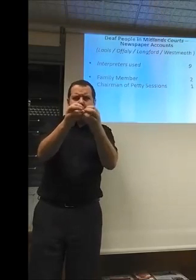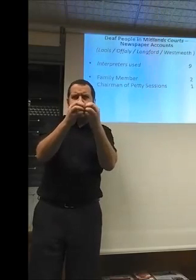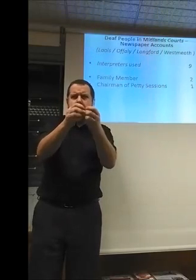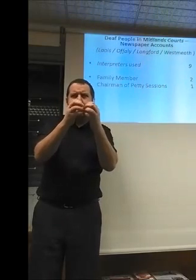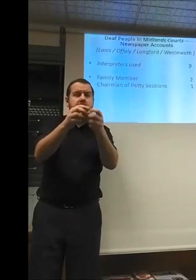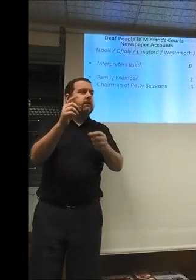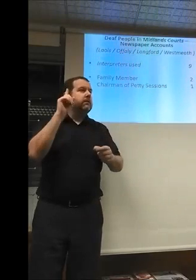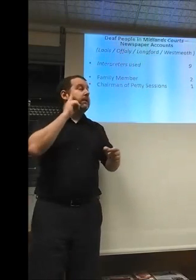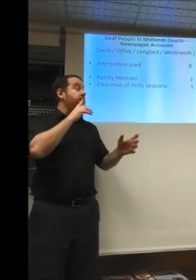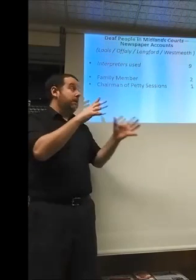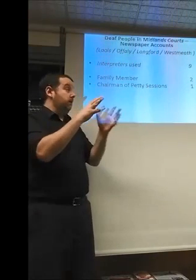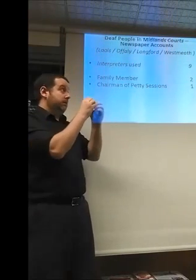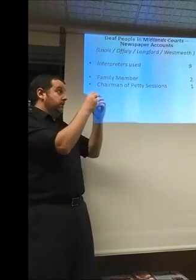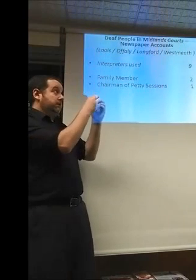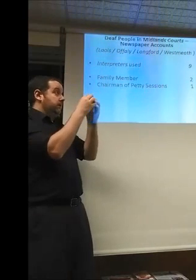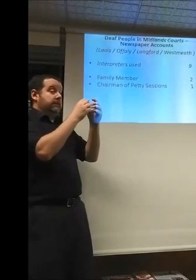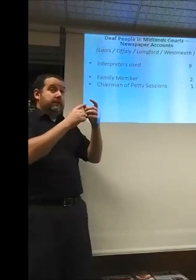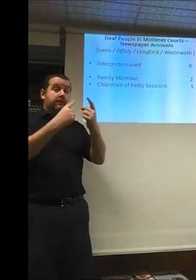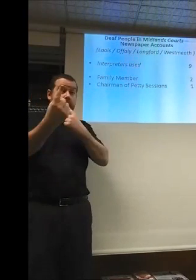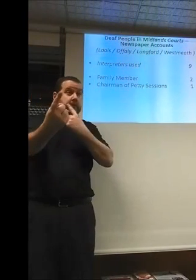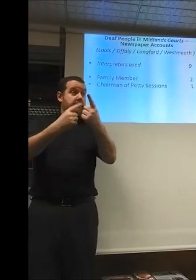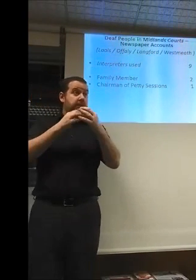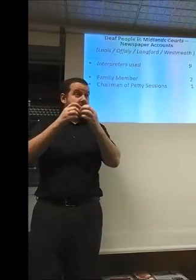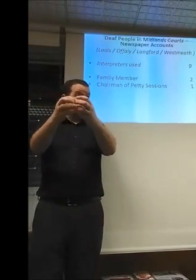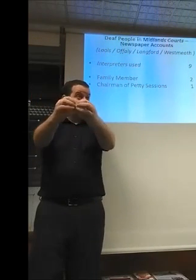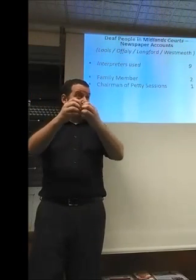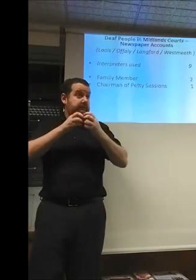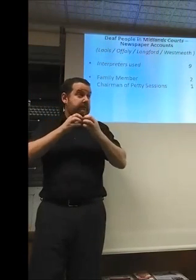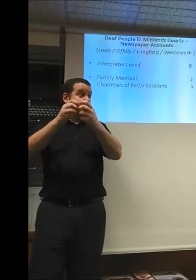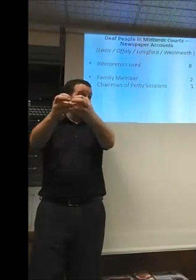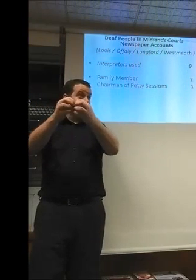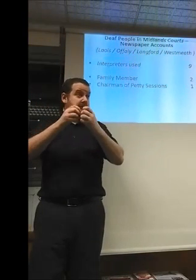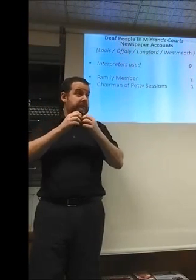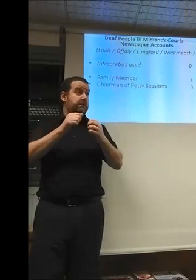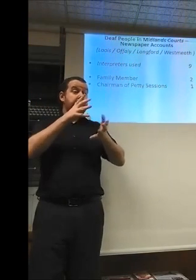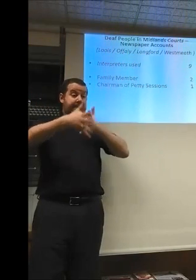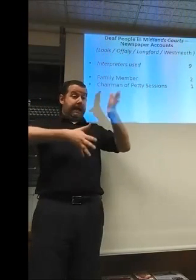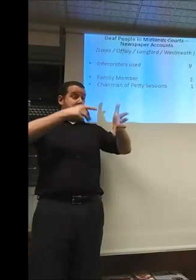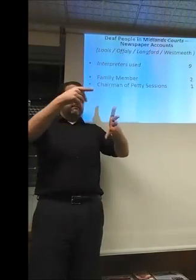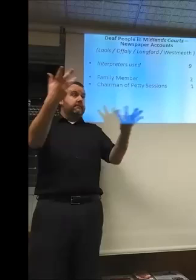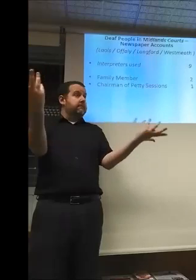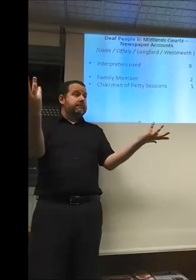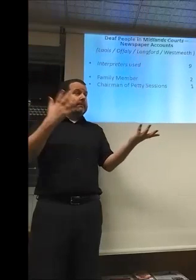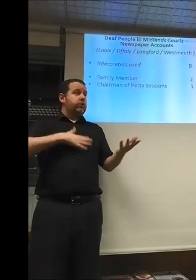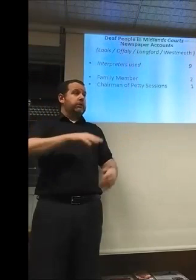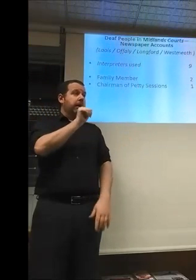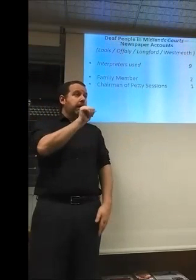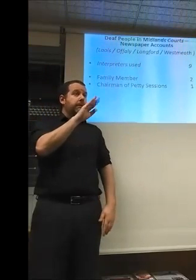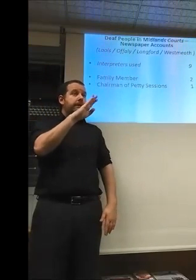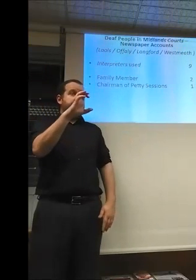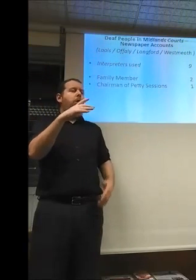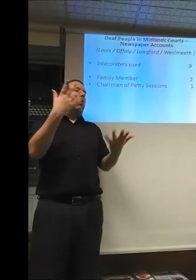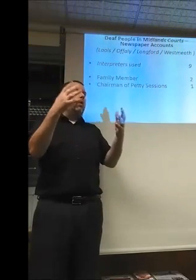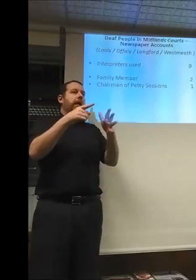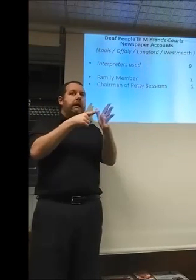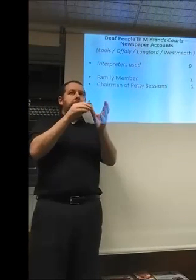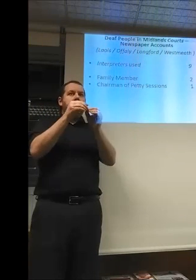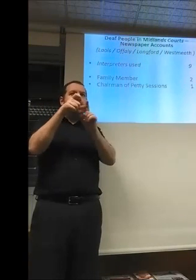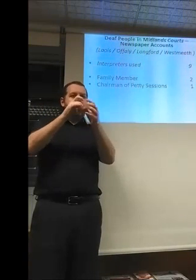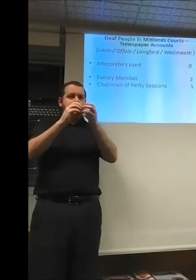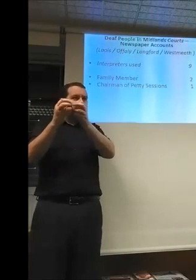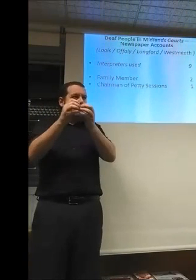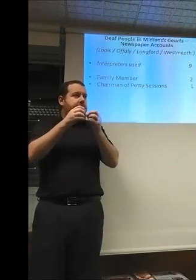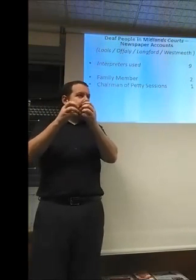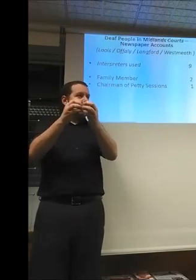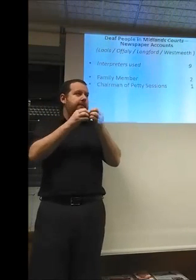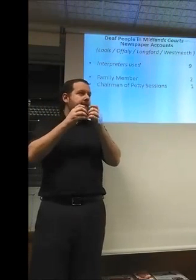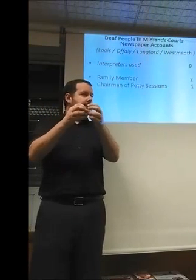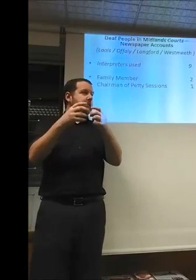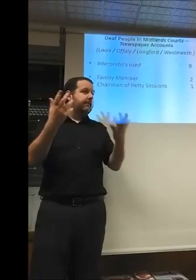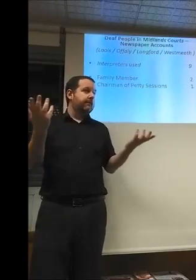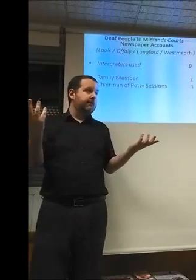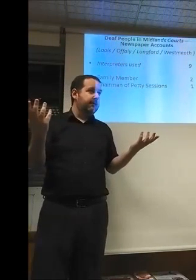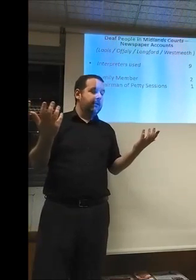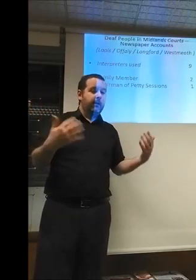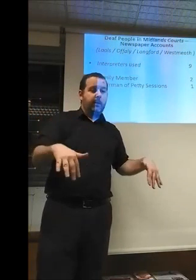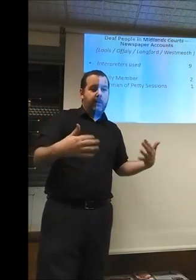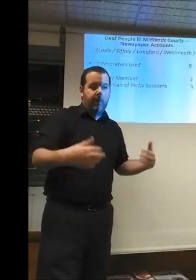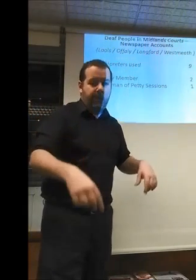twenty-eight of those cases were criminal cases and the other three were just civil